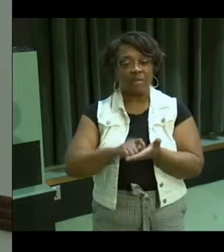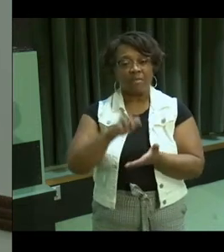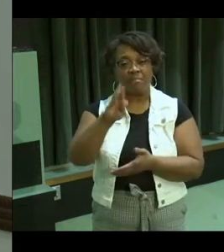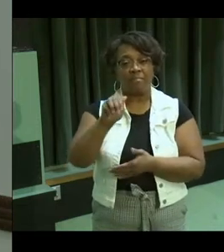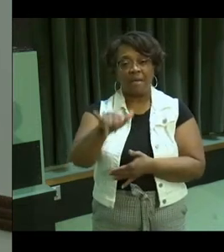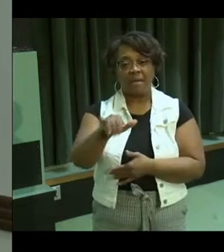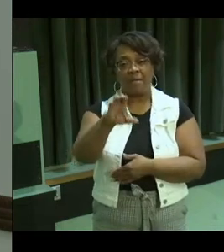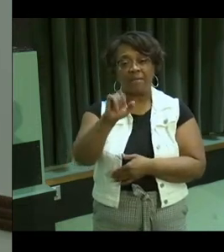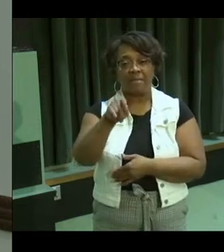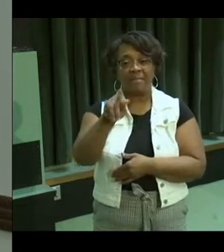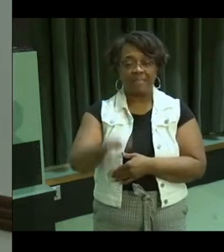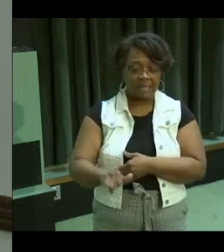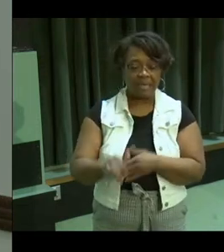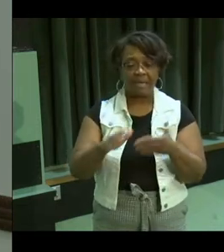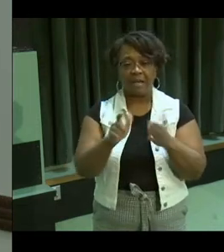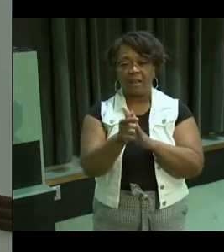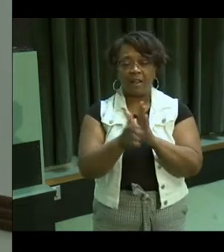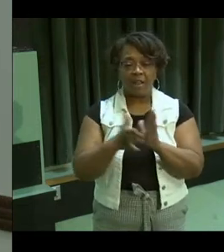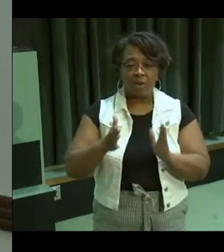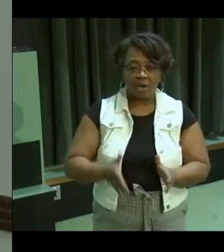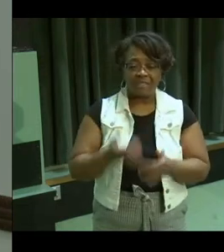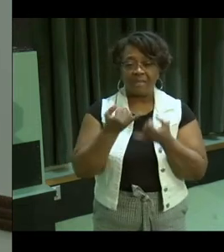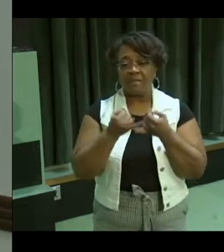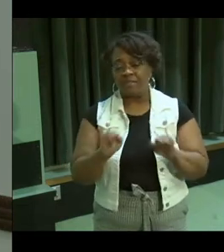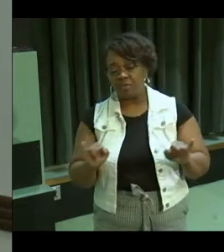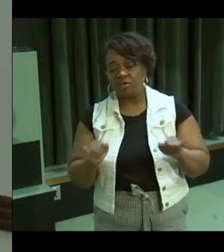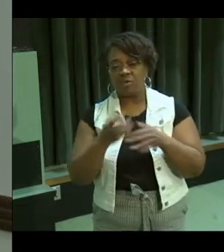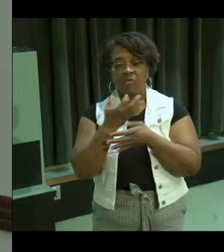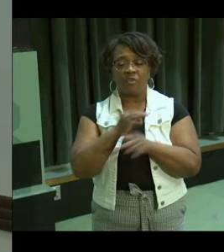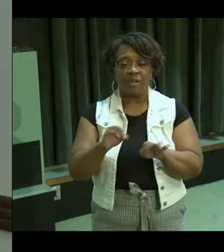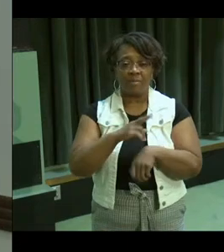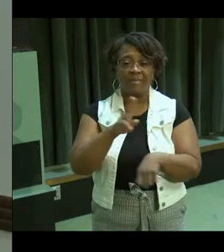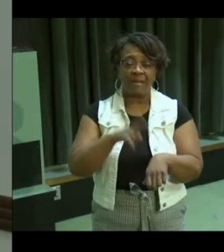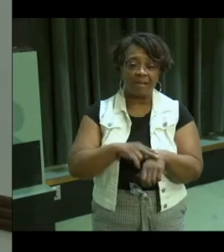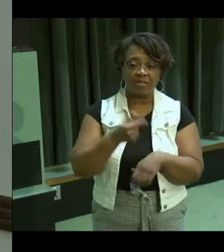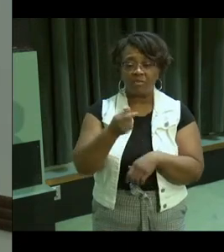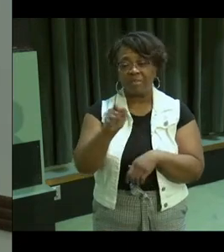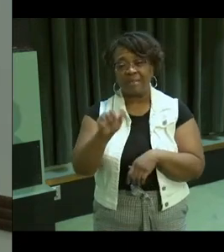Lawyers for Individual Freedom